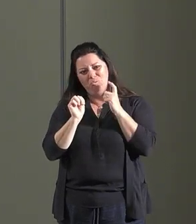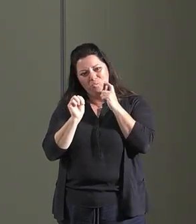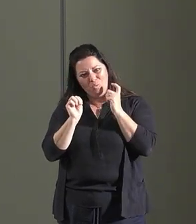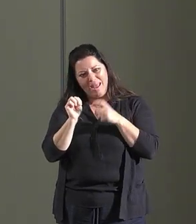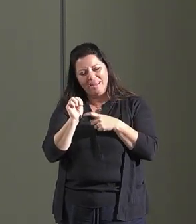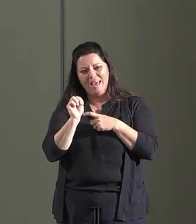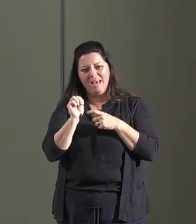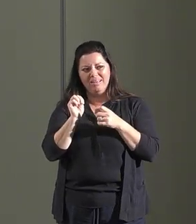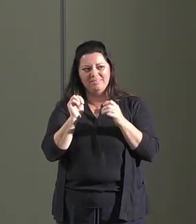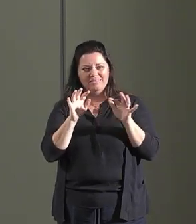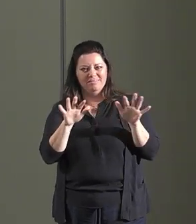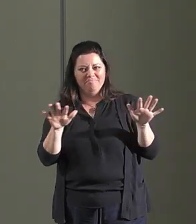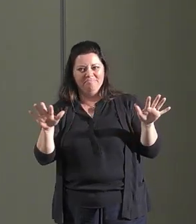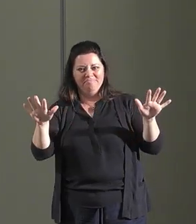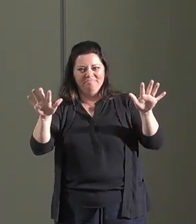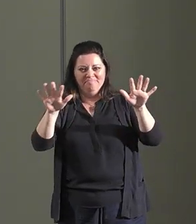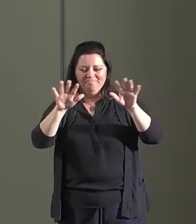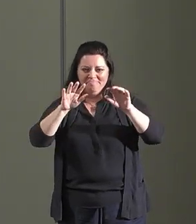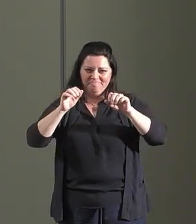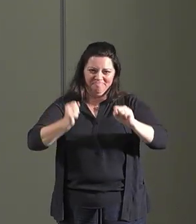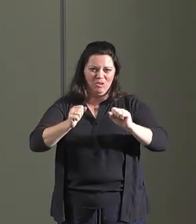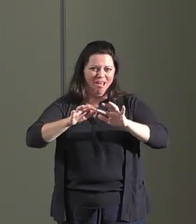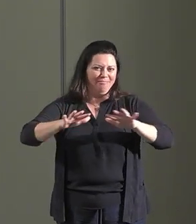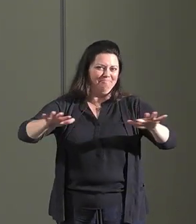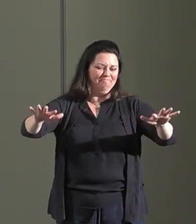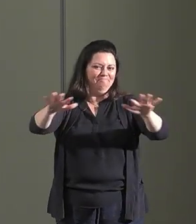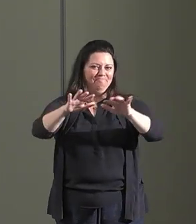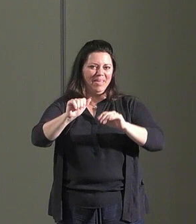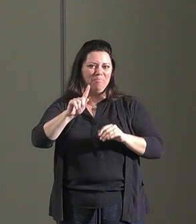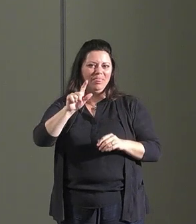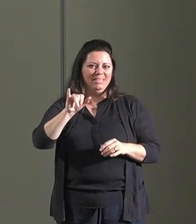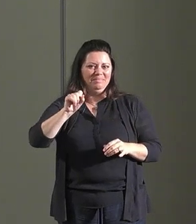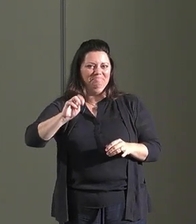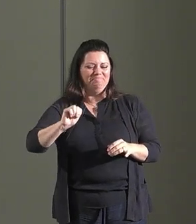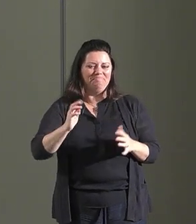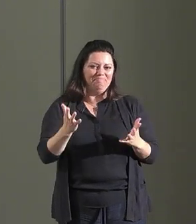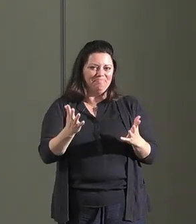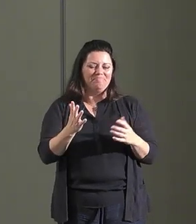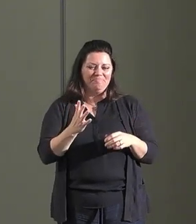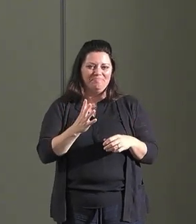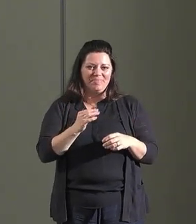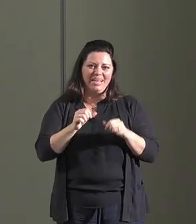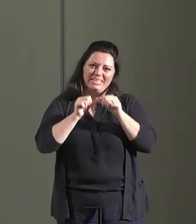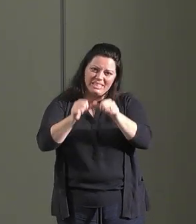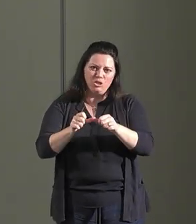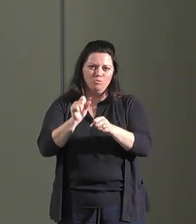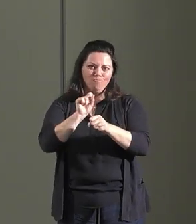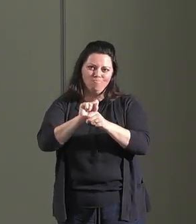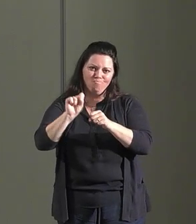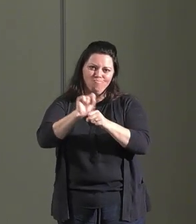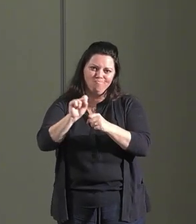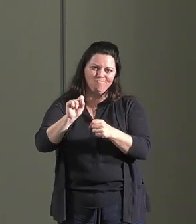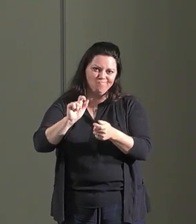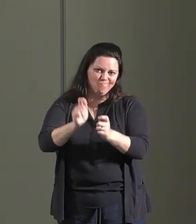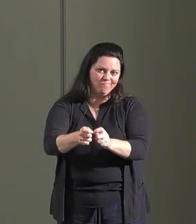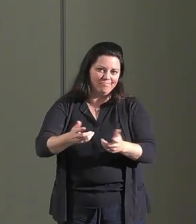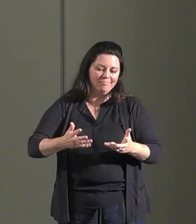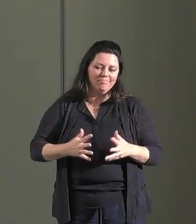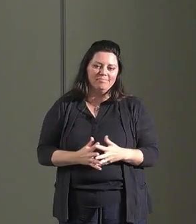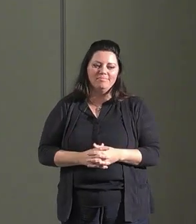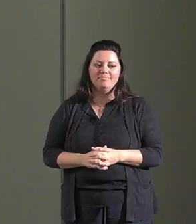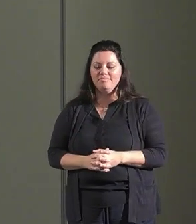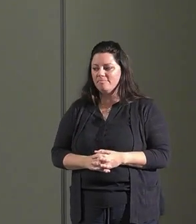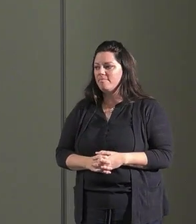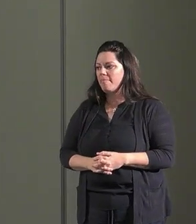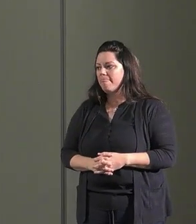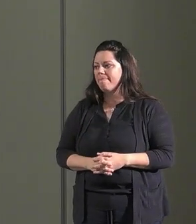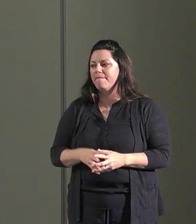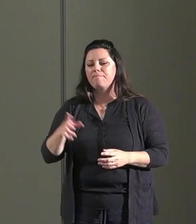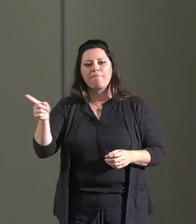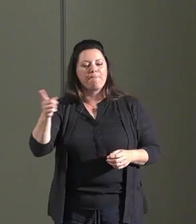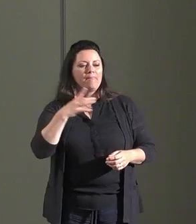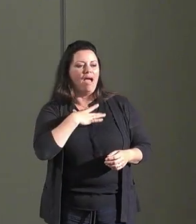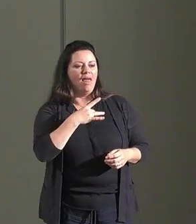pervasive nature of it. And continuing that work. >> JENNIFER: I often reference theism and ableism